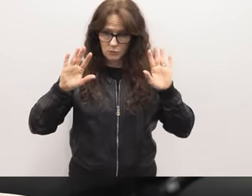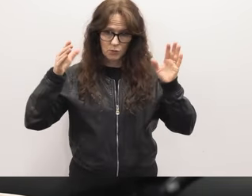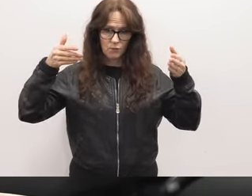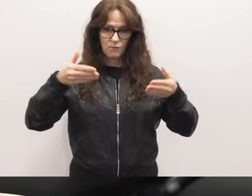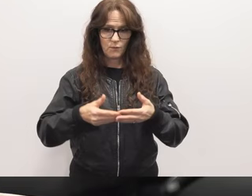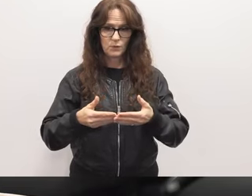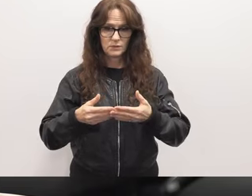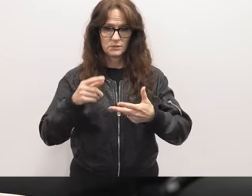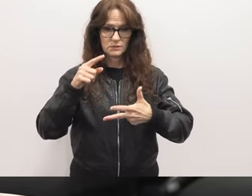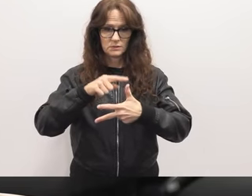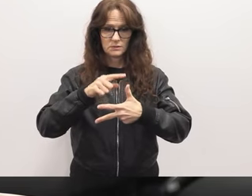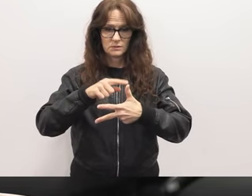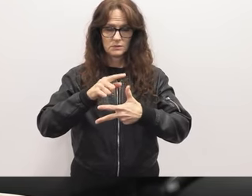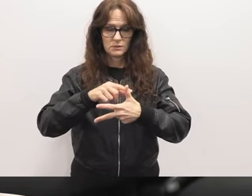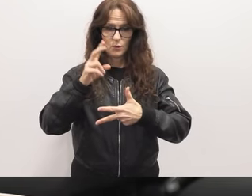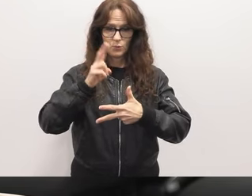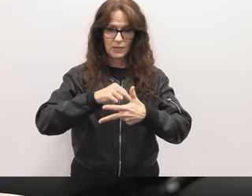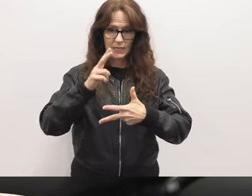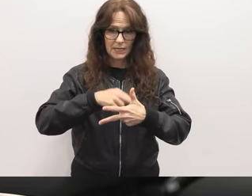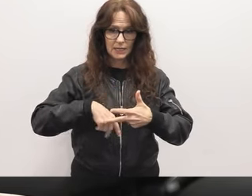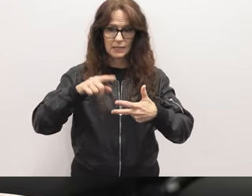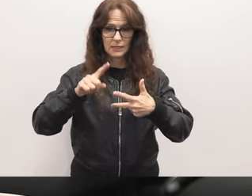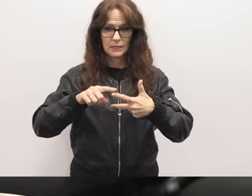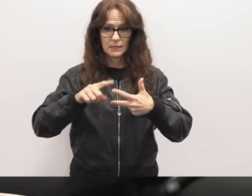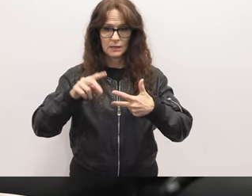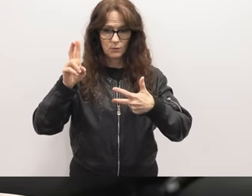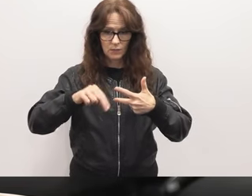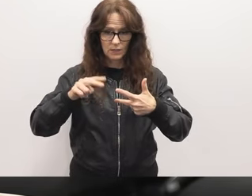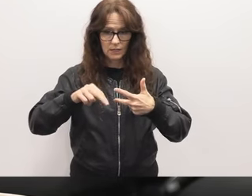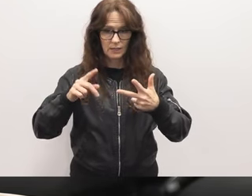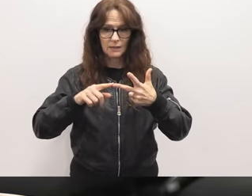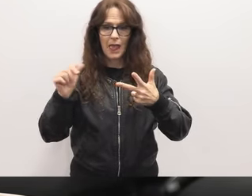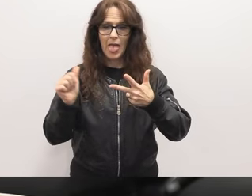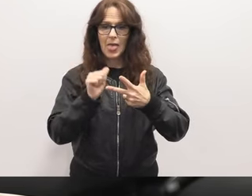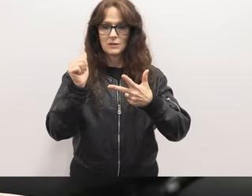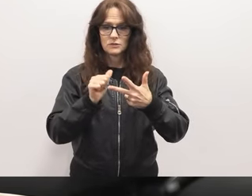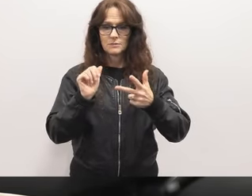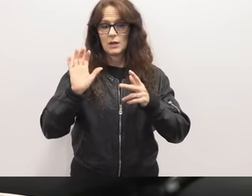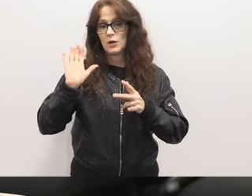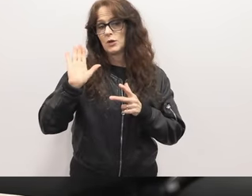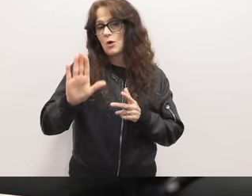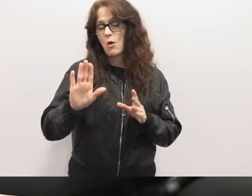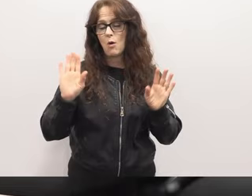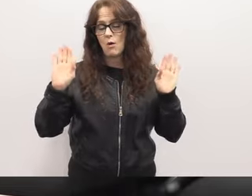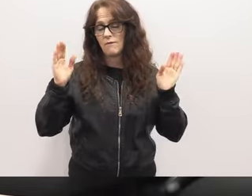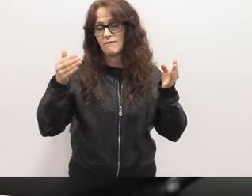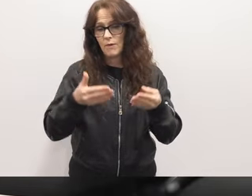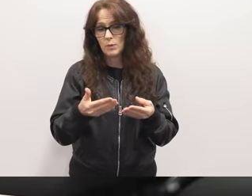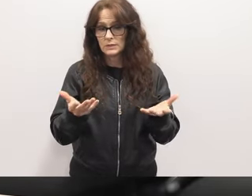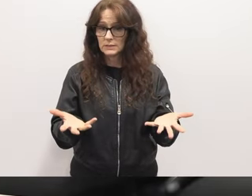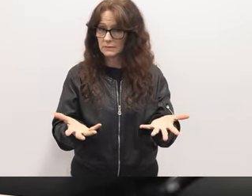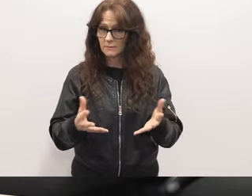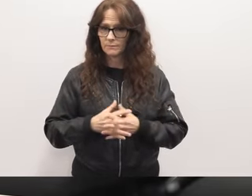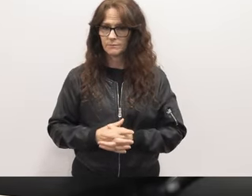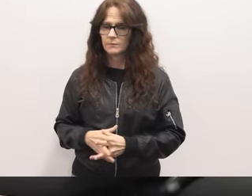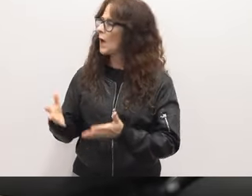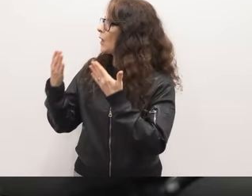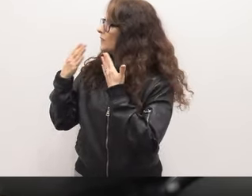the two reading metrics and the algebra metric as your areas of focus. [Juan Benitez] Thank you, Dr. Baker.